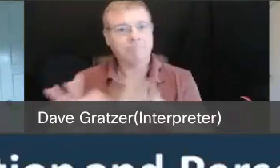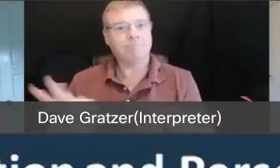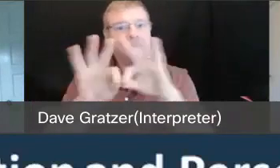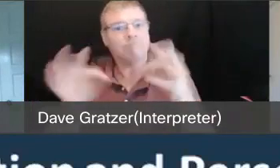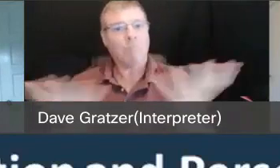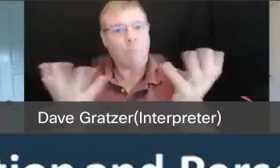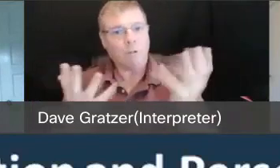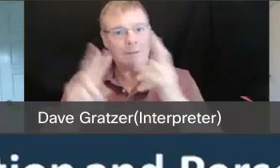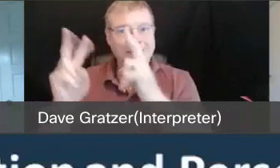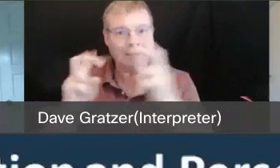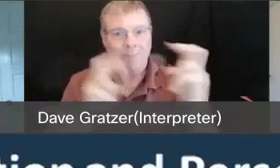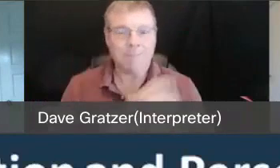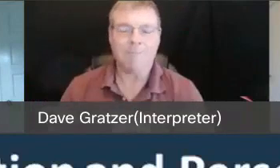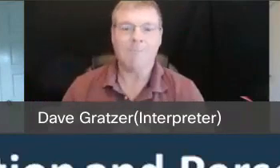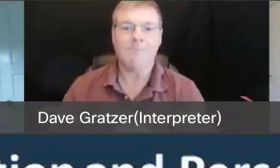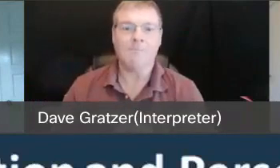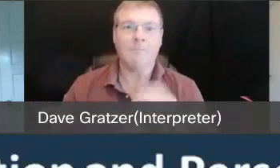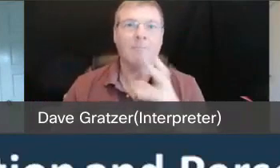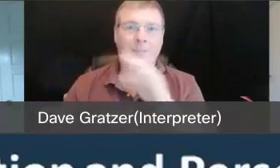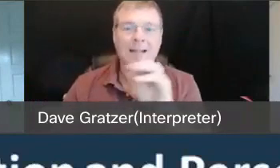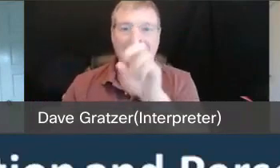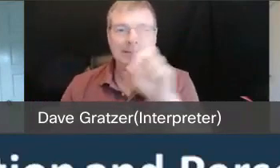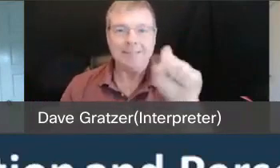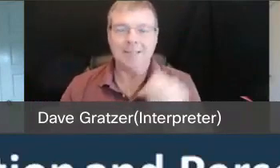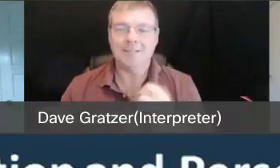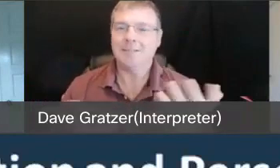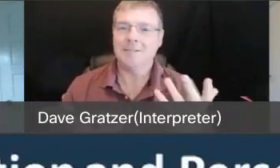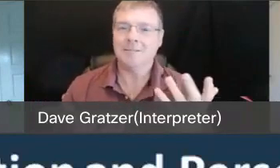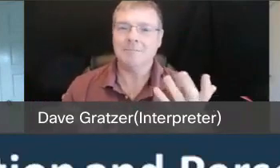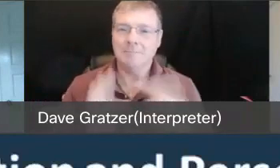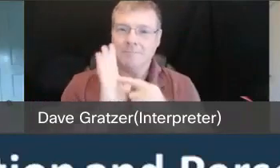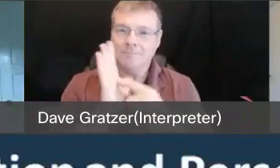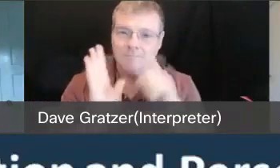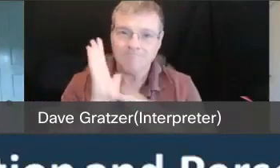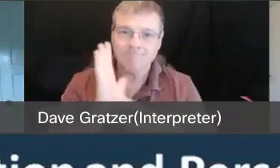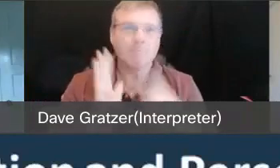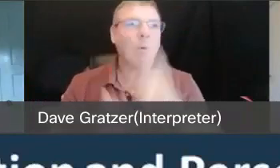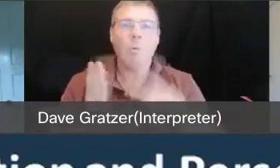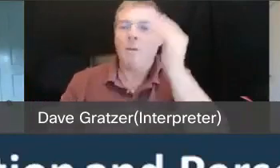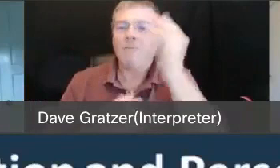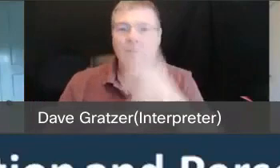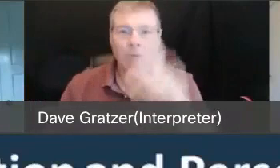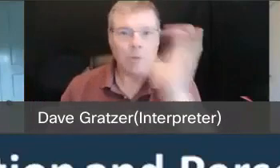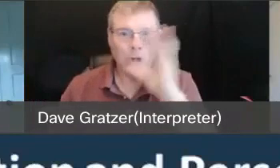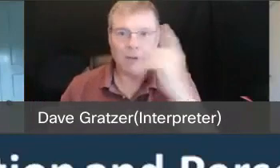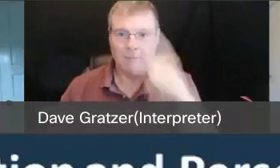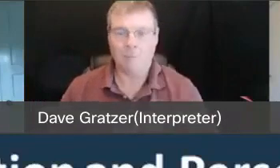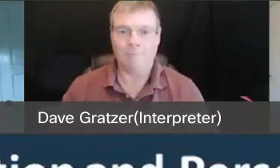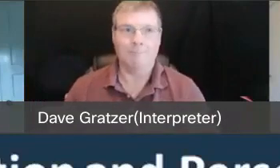topics to touch on as a DDS examiner? What information are you looking for in the personal history section?